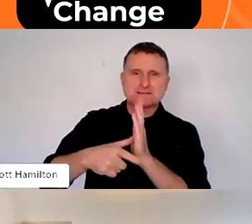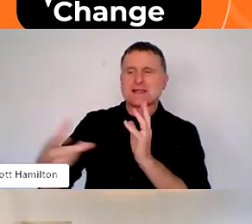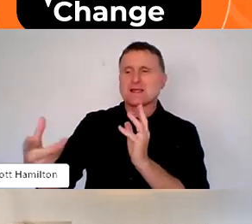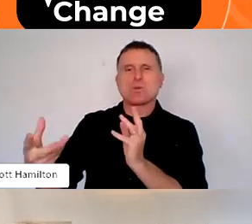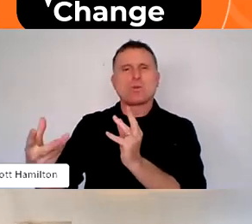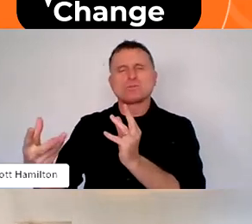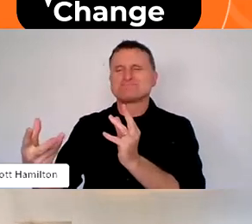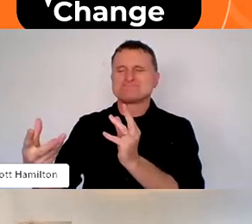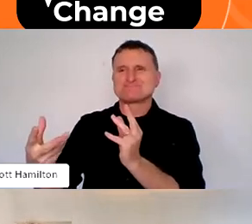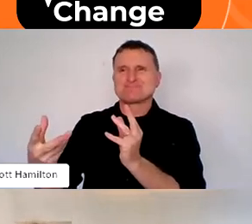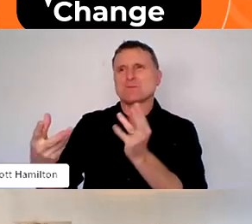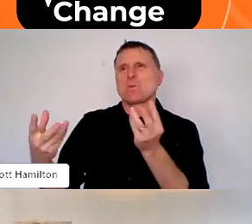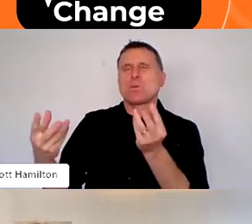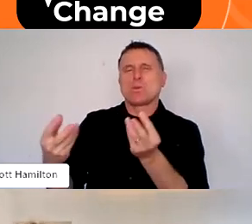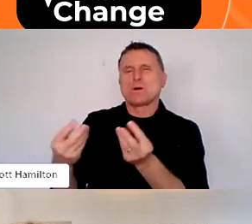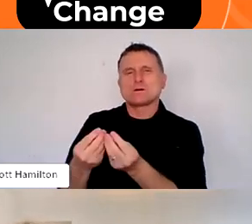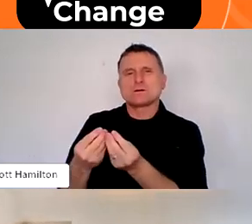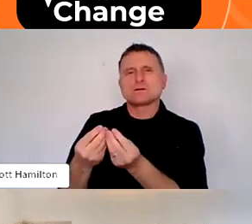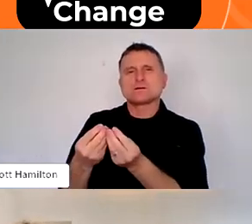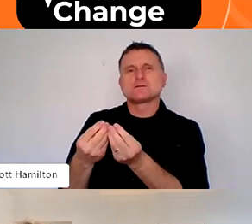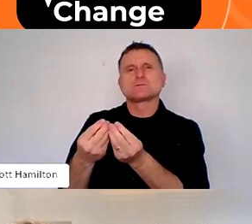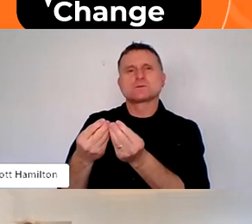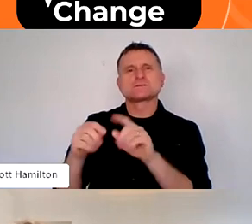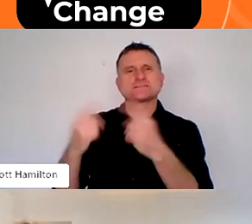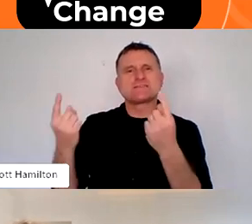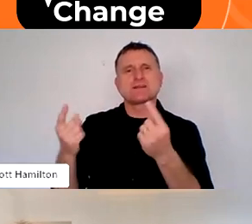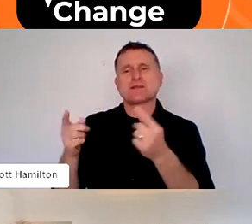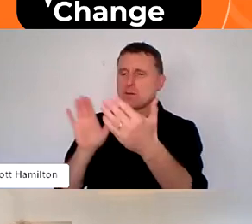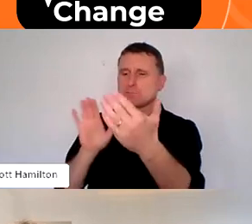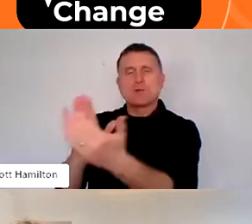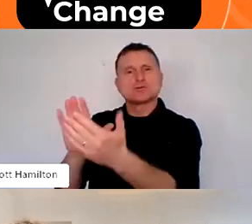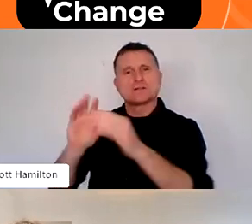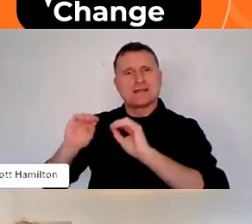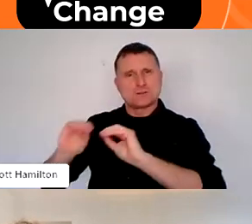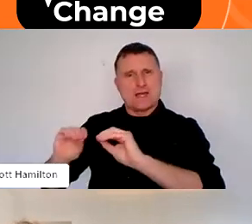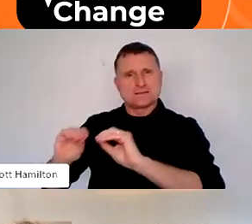separate approaches in education. I mention this because we train